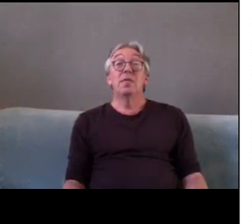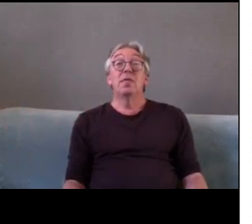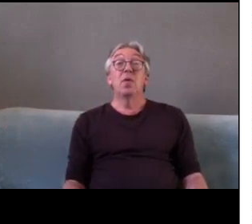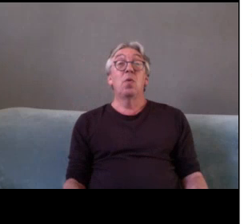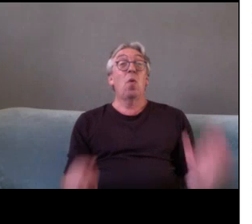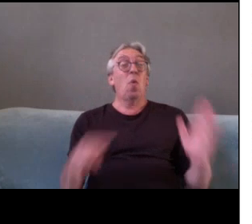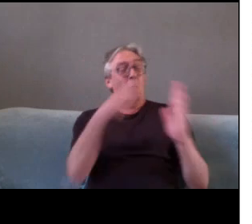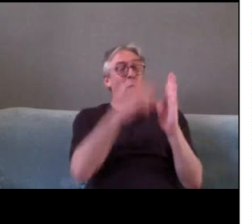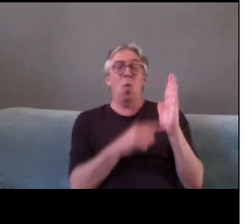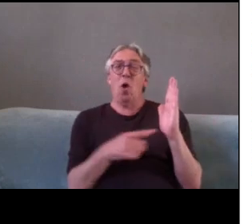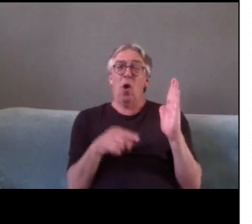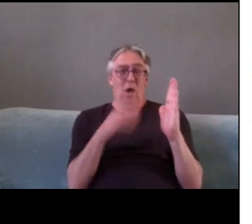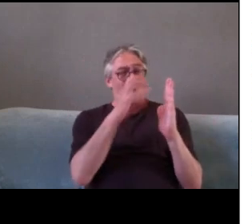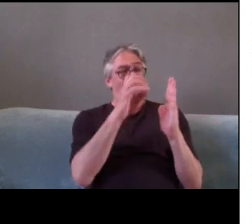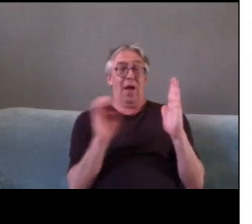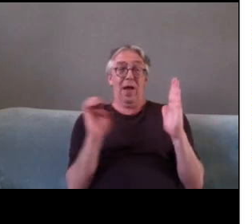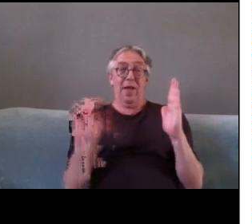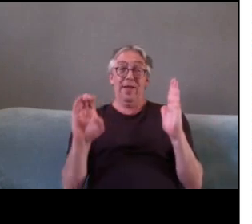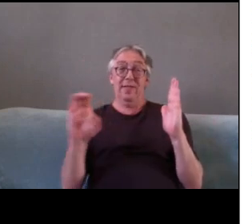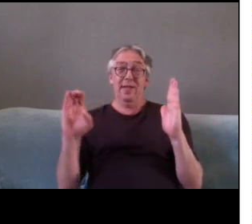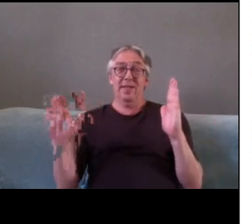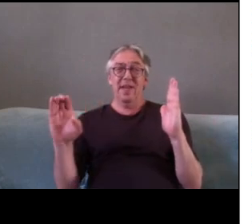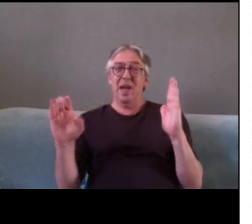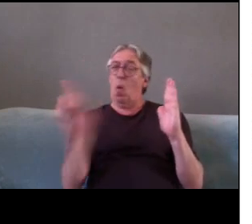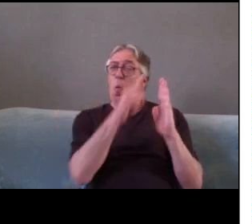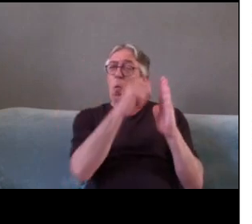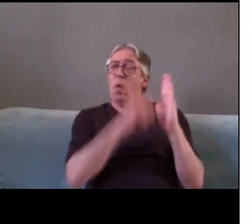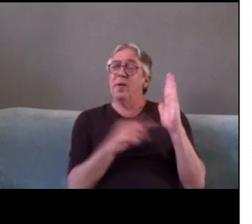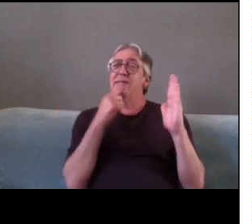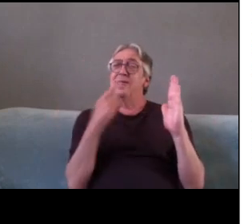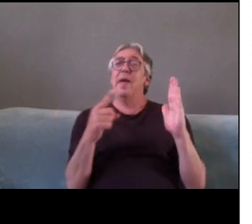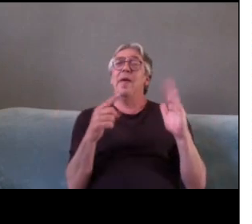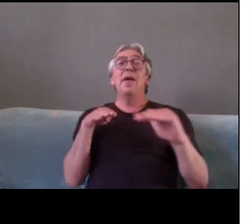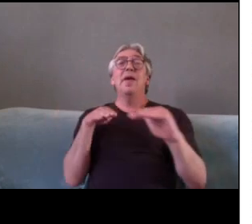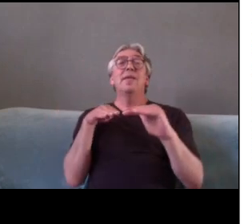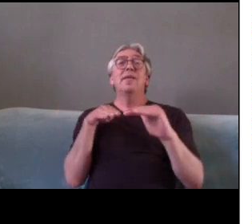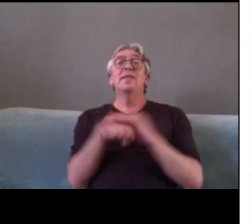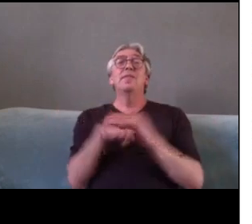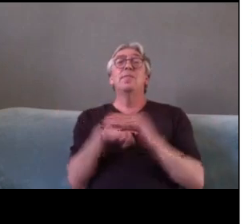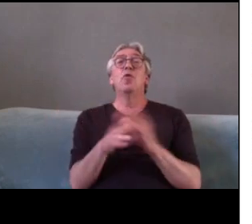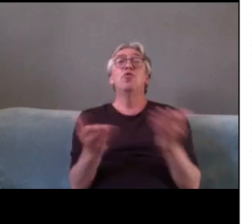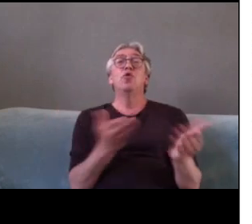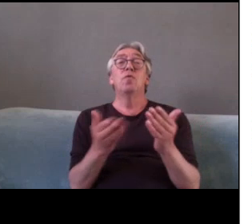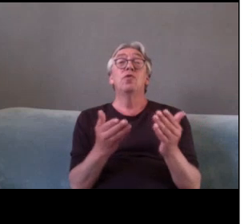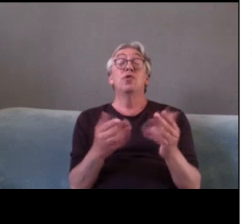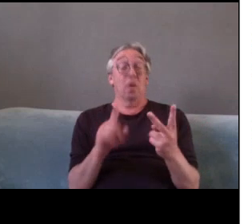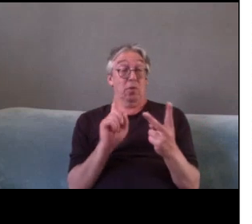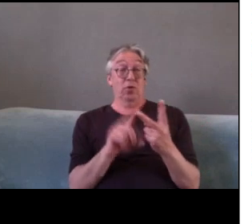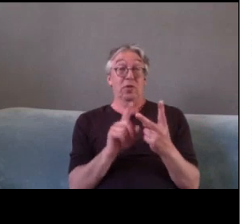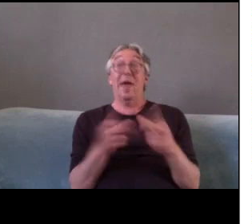And a follow-up to this: what do we do when the 112 is not available 24/7?